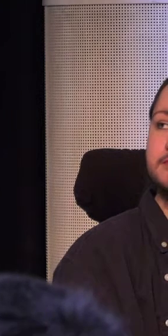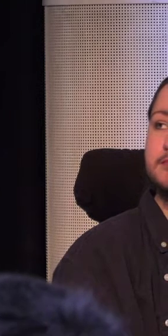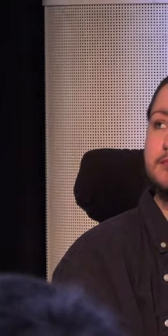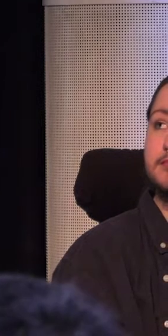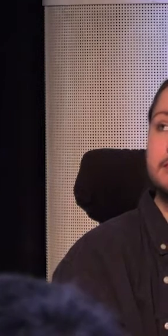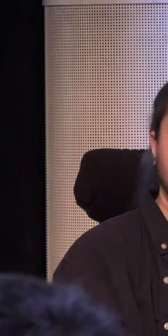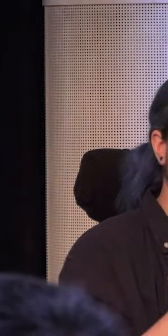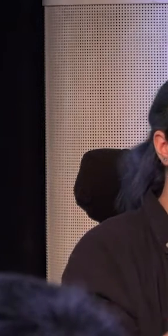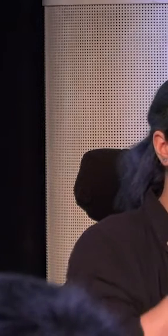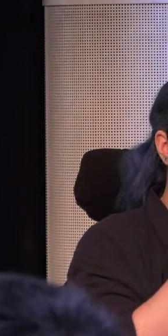I'm sure it'll move in a minute.